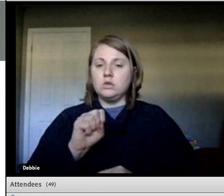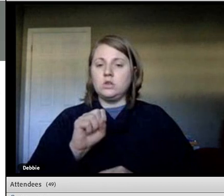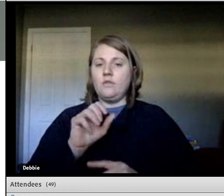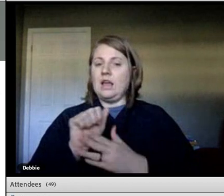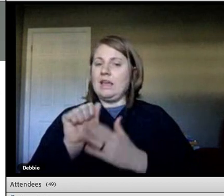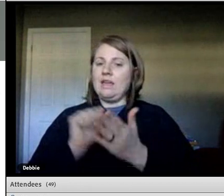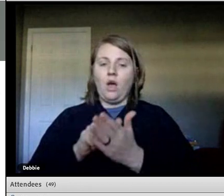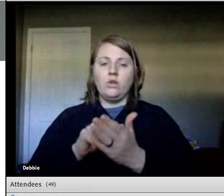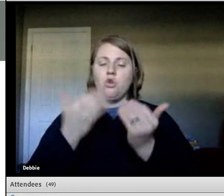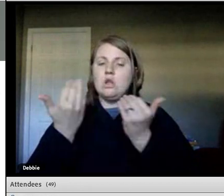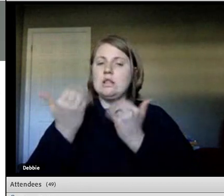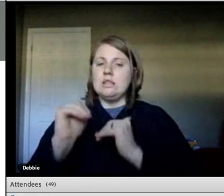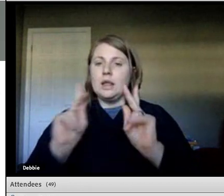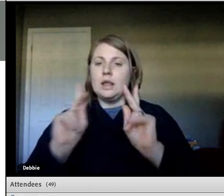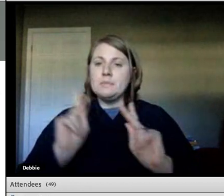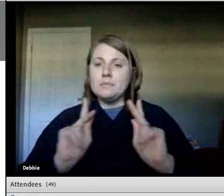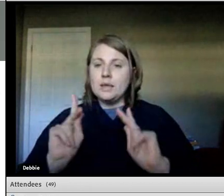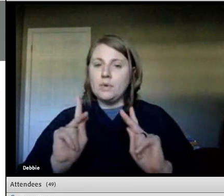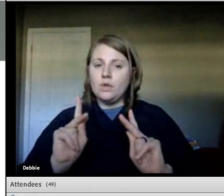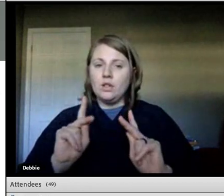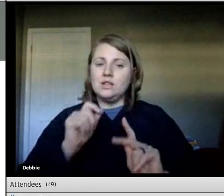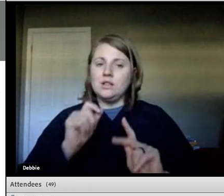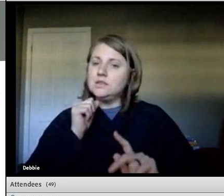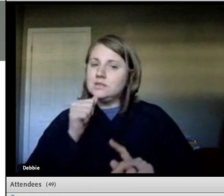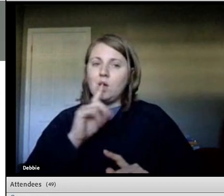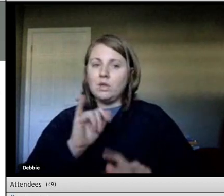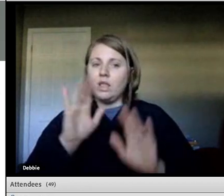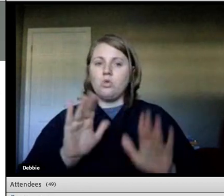It's not really a great software for going outside your team.